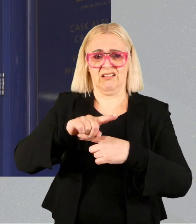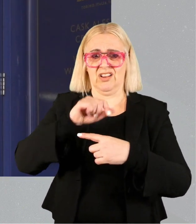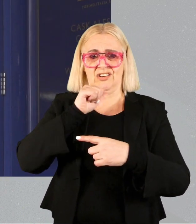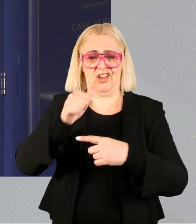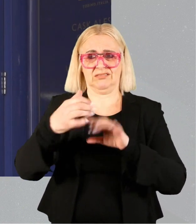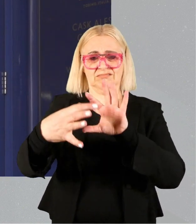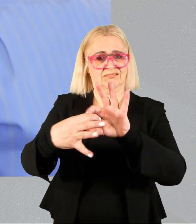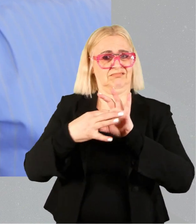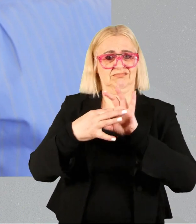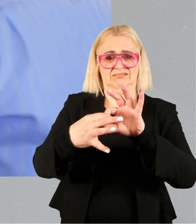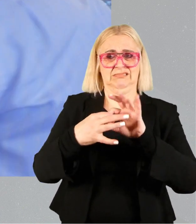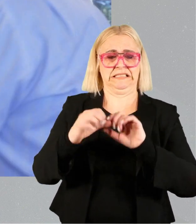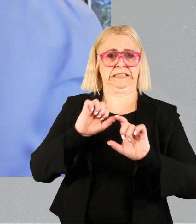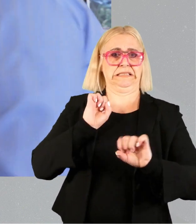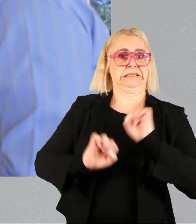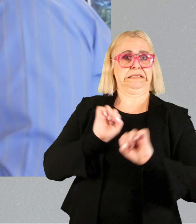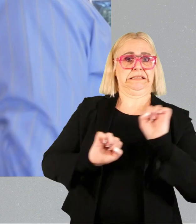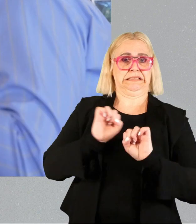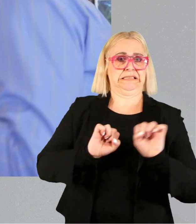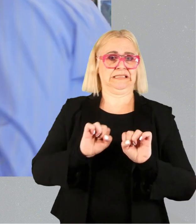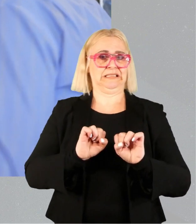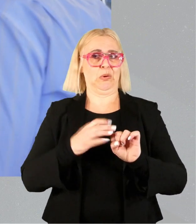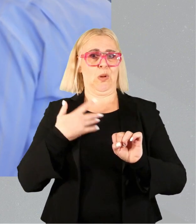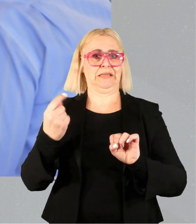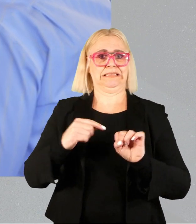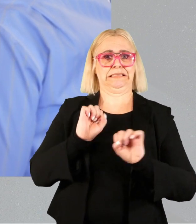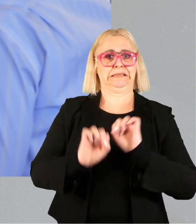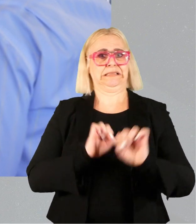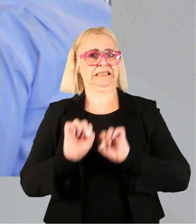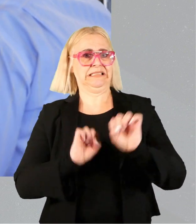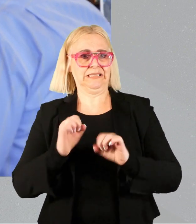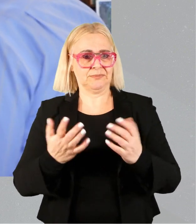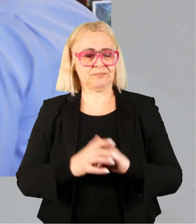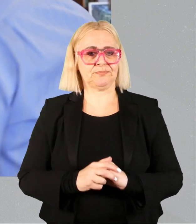they are more likely to be the ones that have very little engagement with us around it.